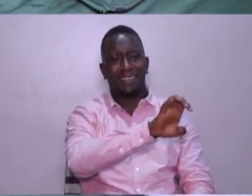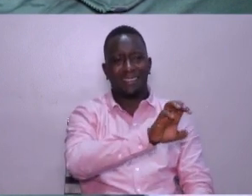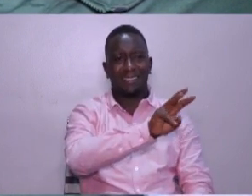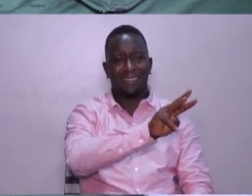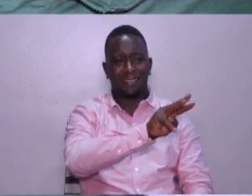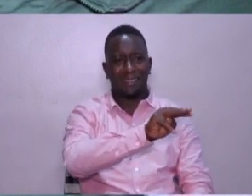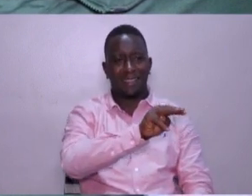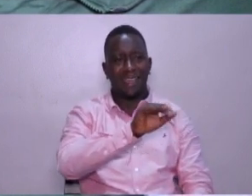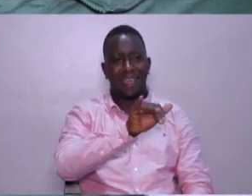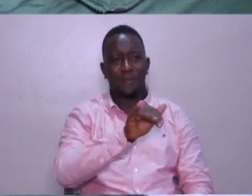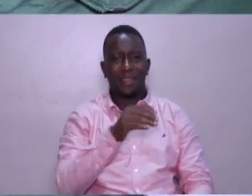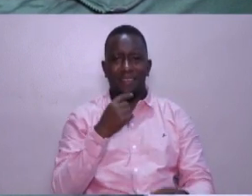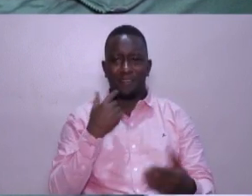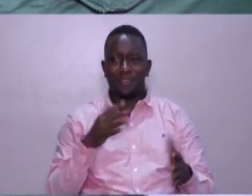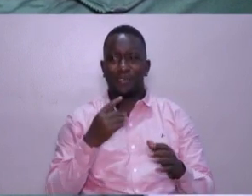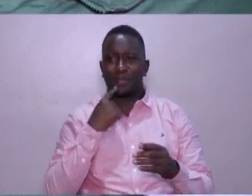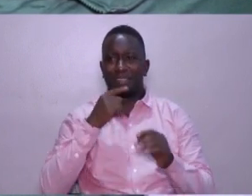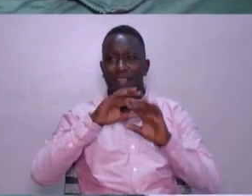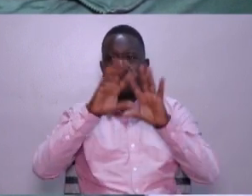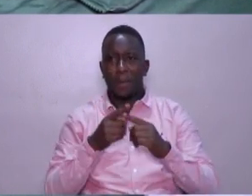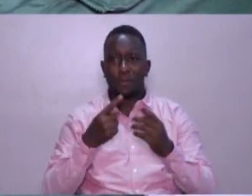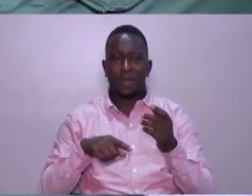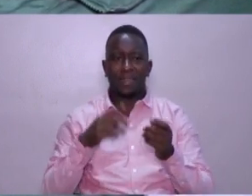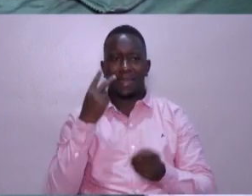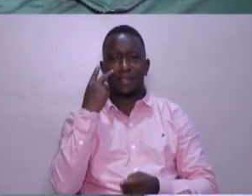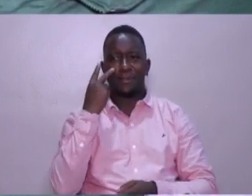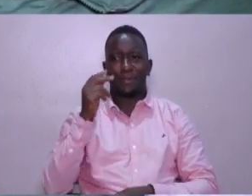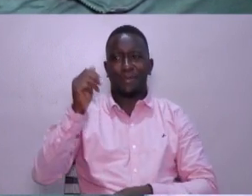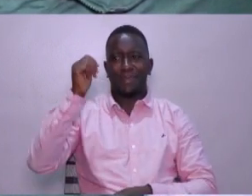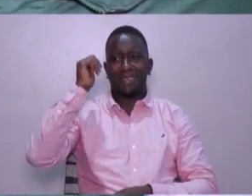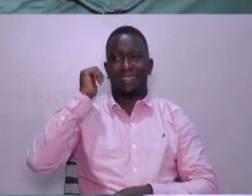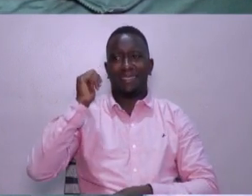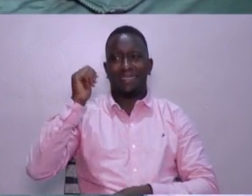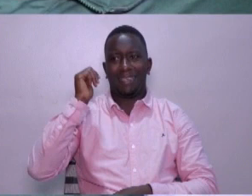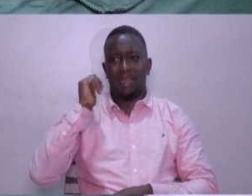what realized yesterday its like changes starts with us